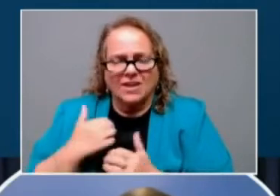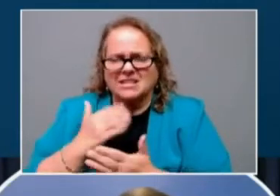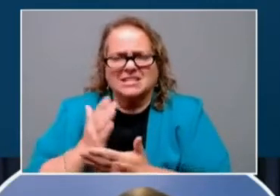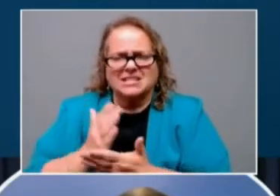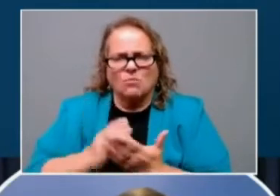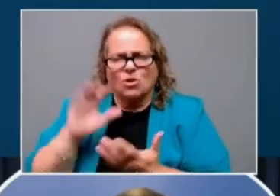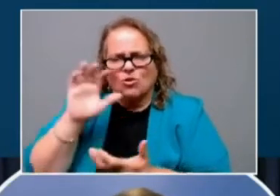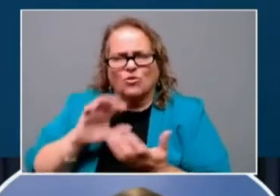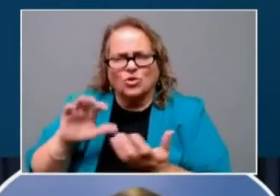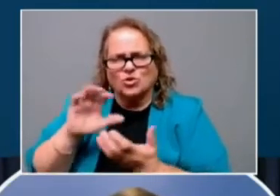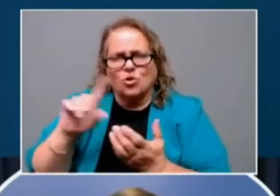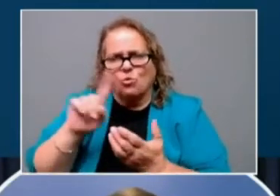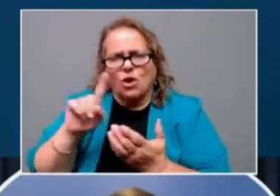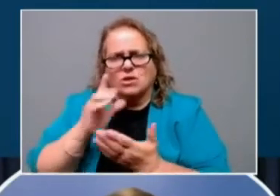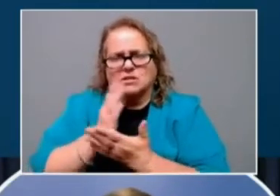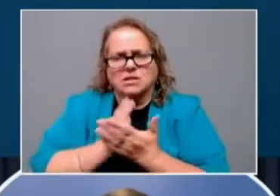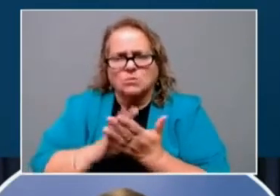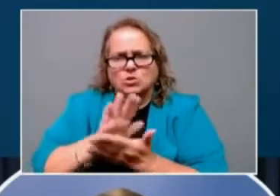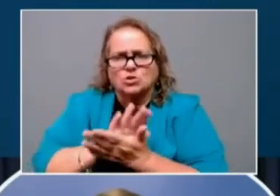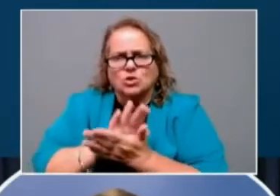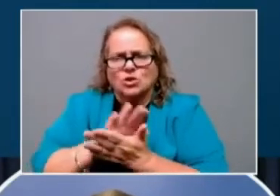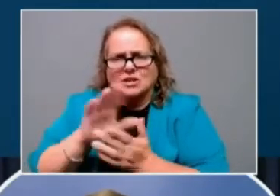district has gone out, say to their local health department and said, why